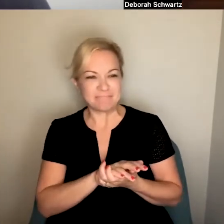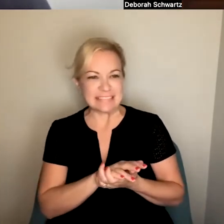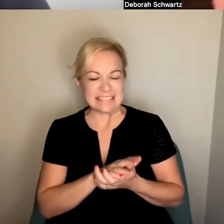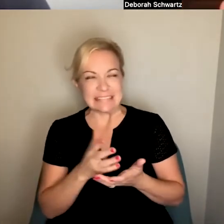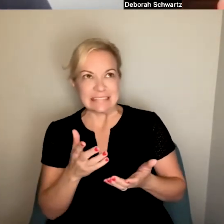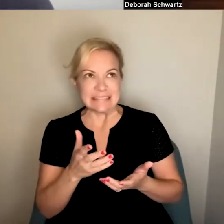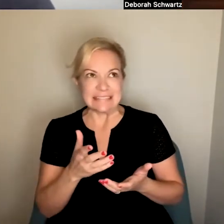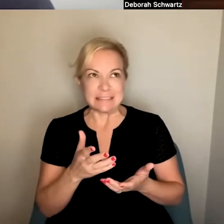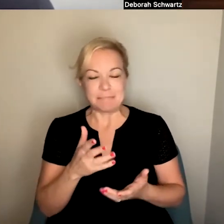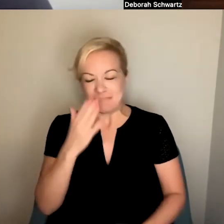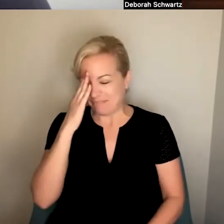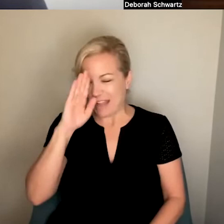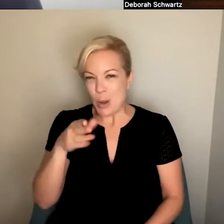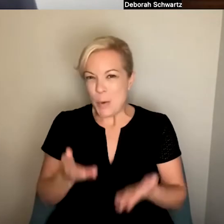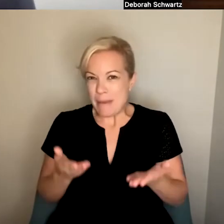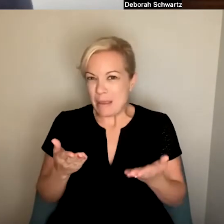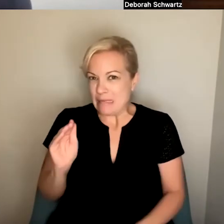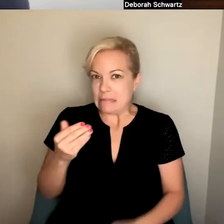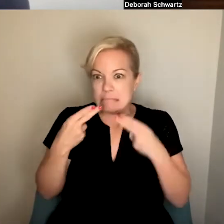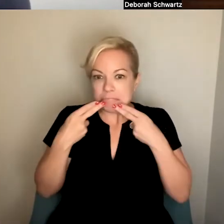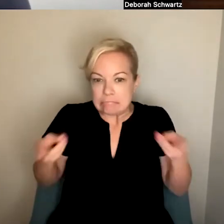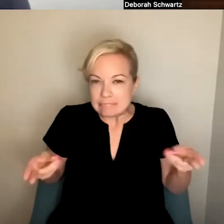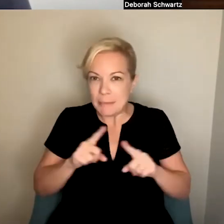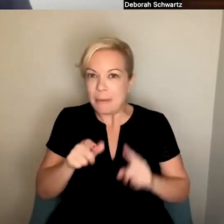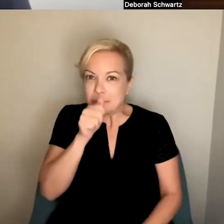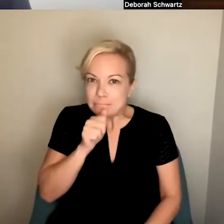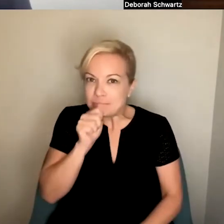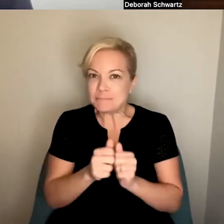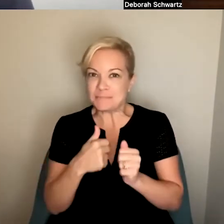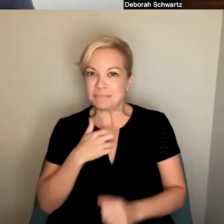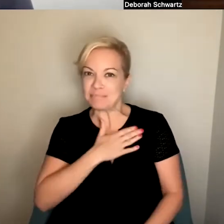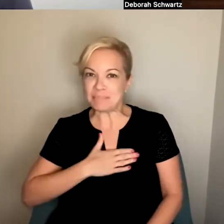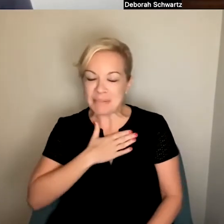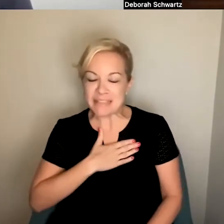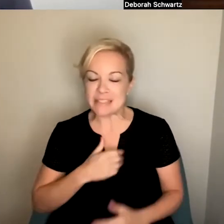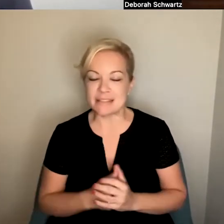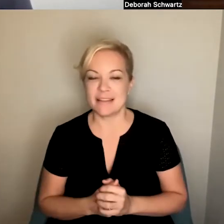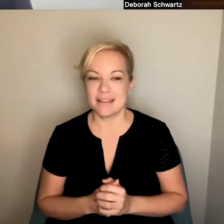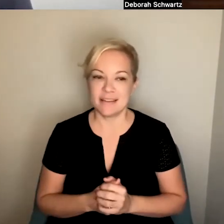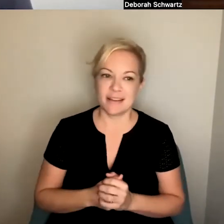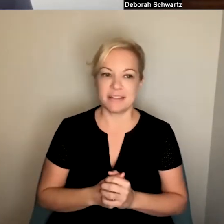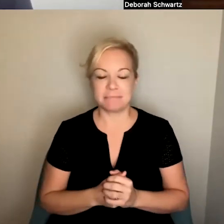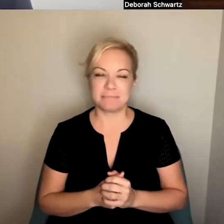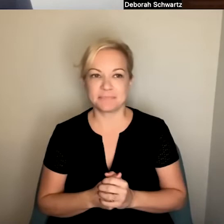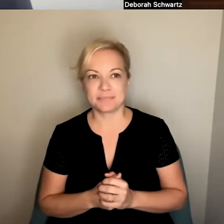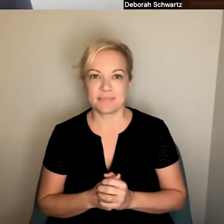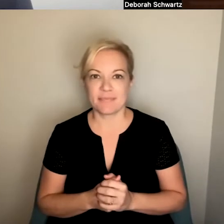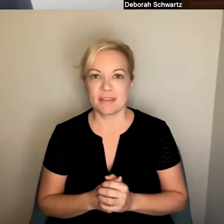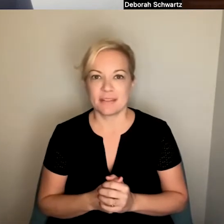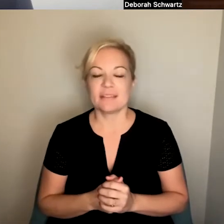little naive, but bear with me, which has to do with, you know, something that I have seen as